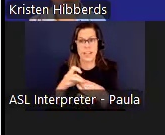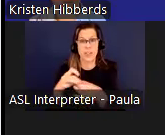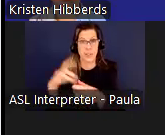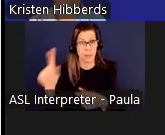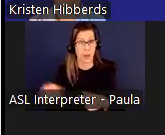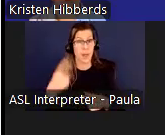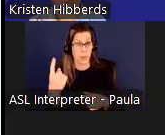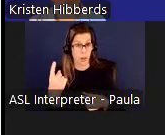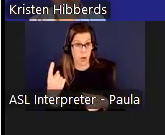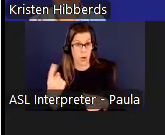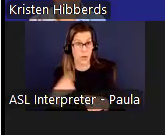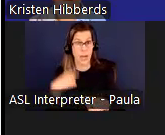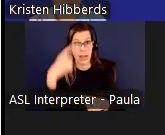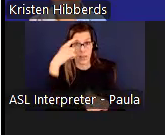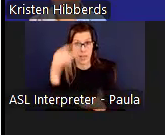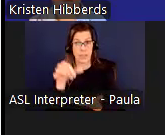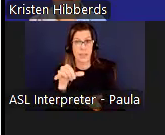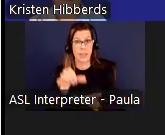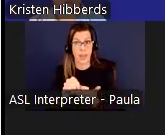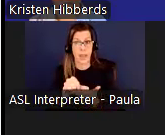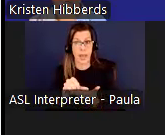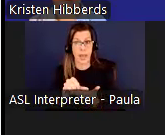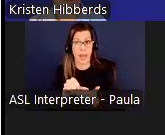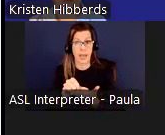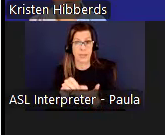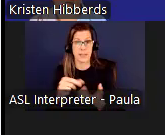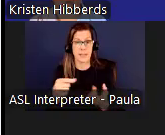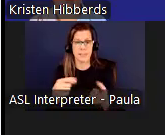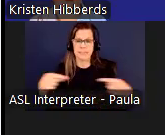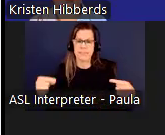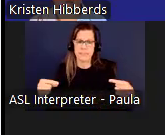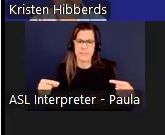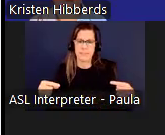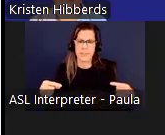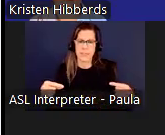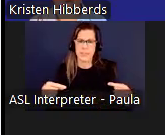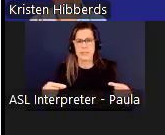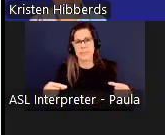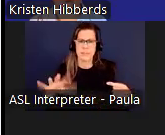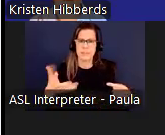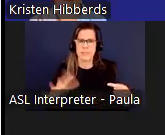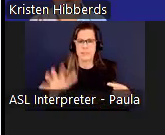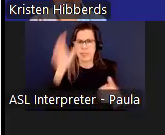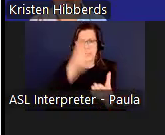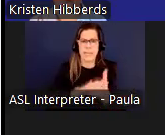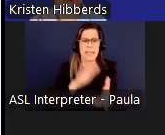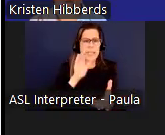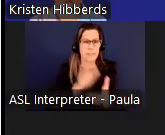And I think that that it contraindicates like a familial relationship, a a spouse or a son or son or daughter.